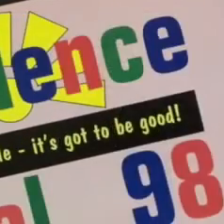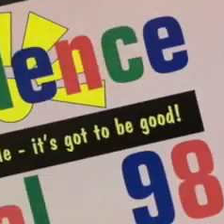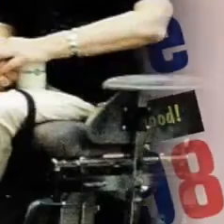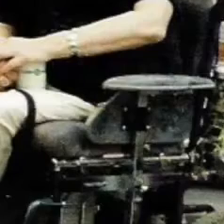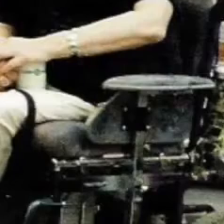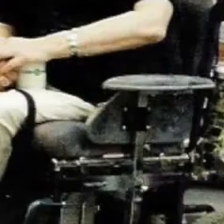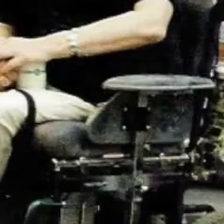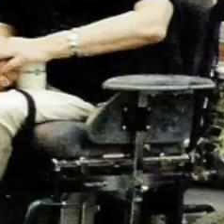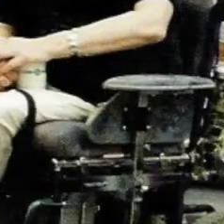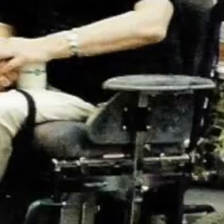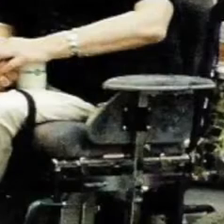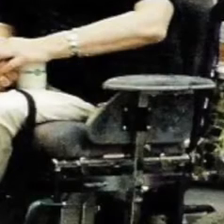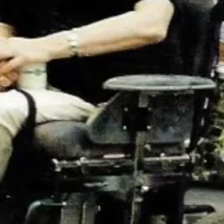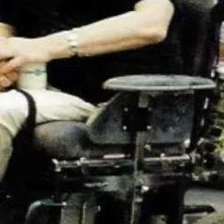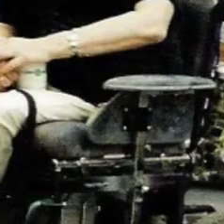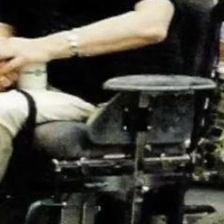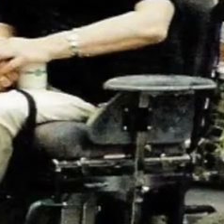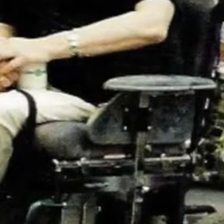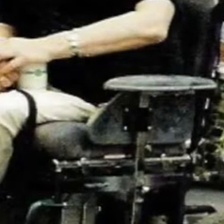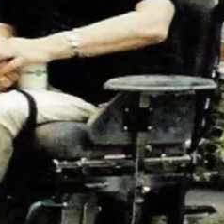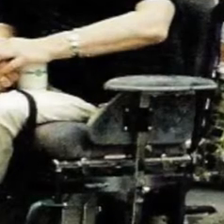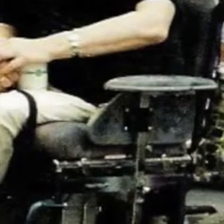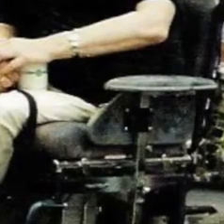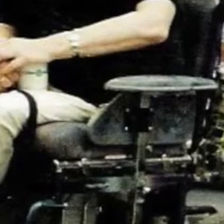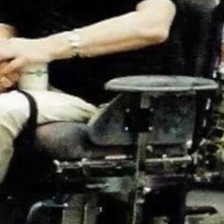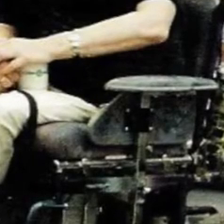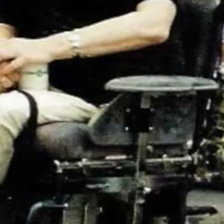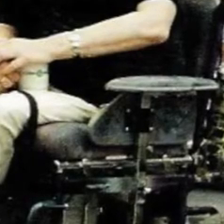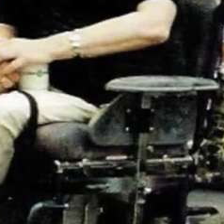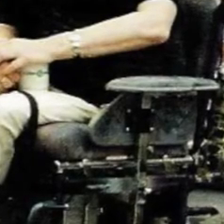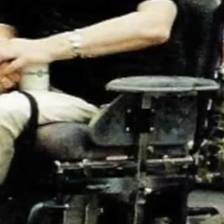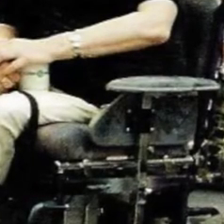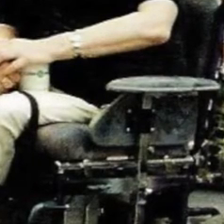A photograph of staff and executive members from Greater Manchester Coalition